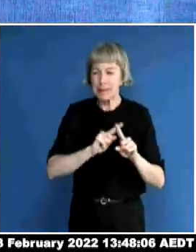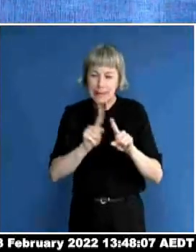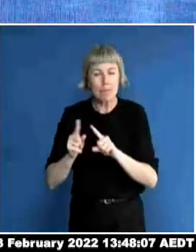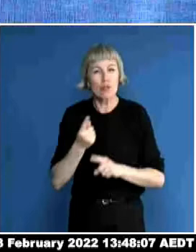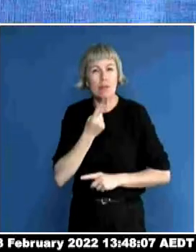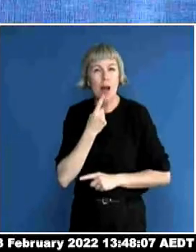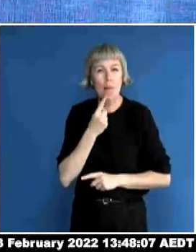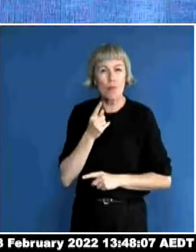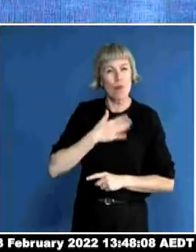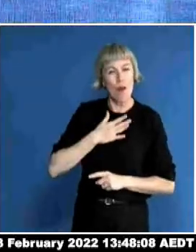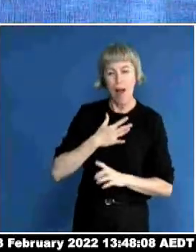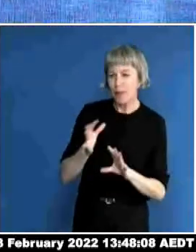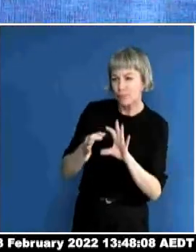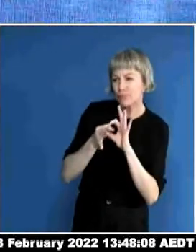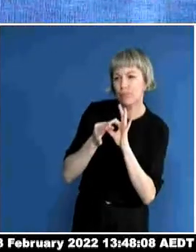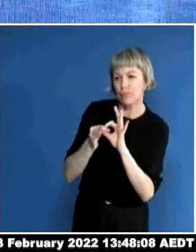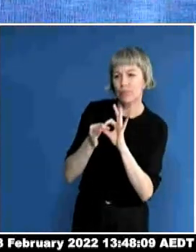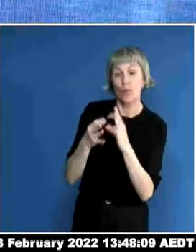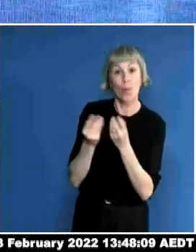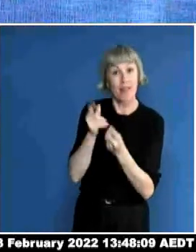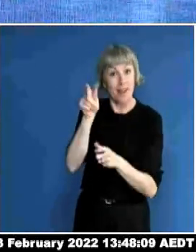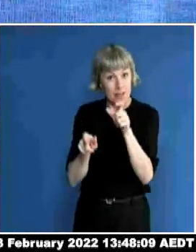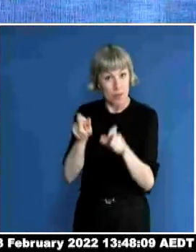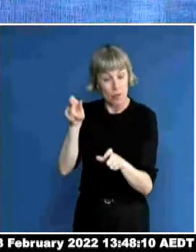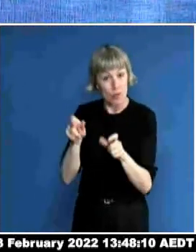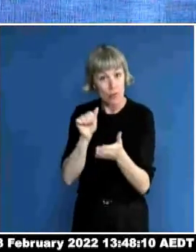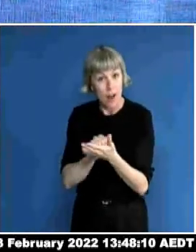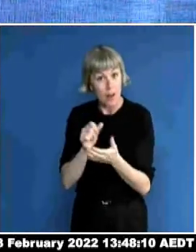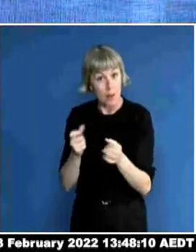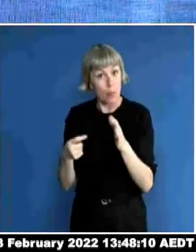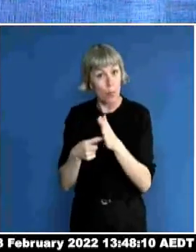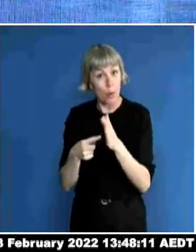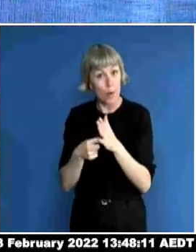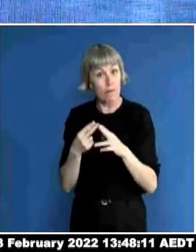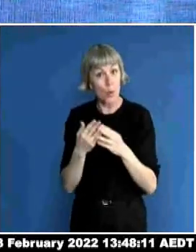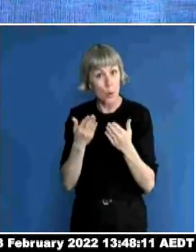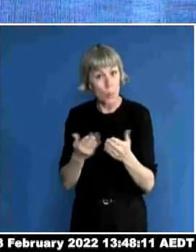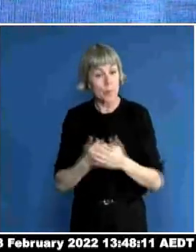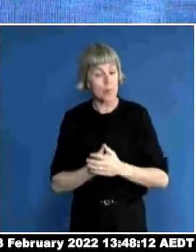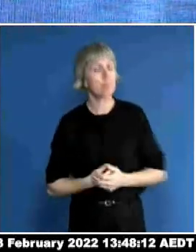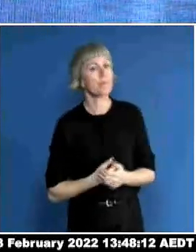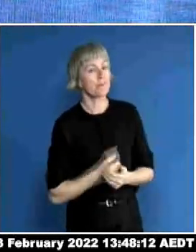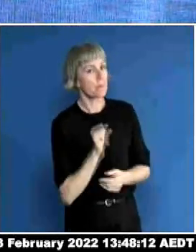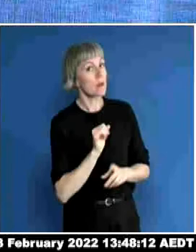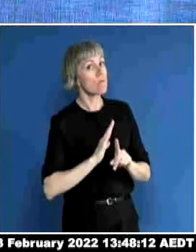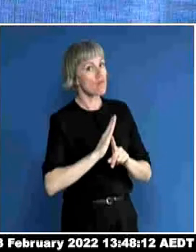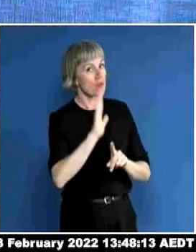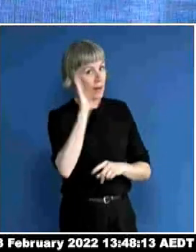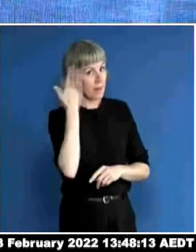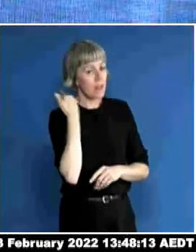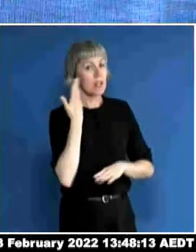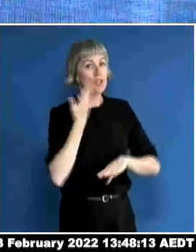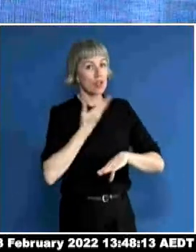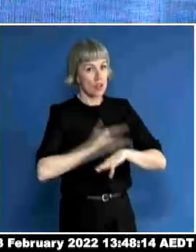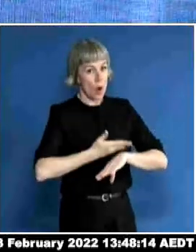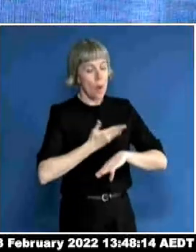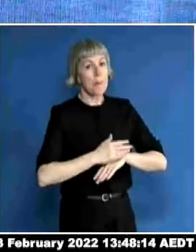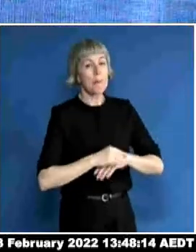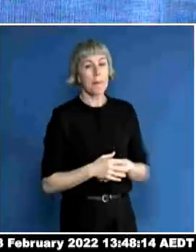In previous job roles, positions I worked, that connection with customers is